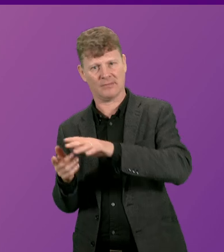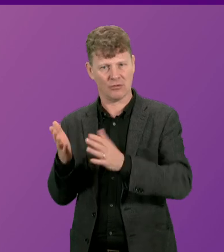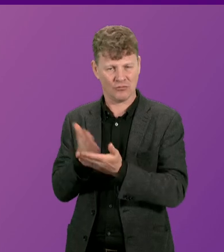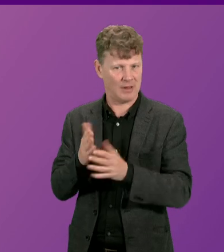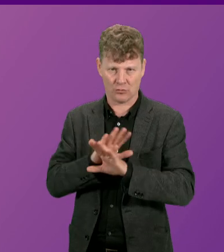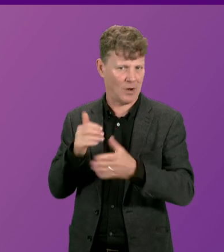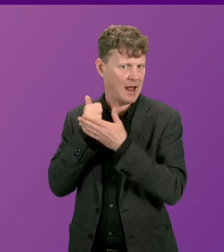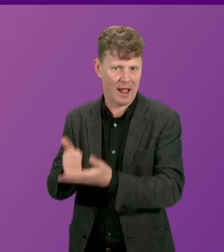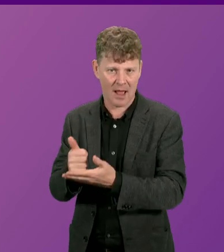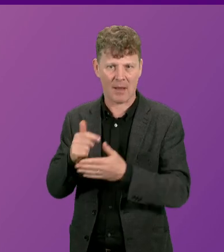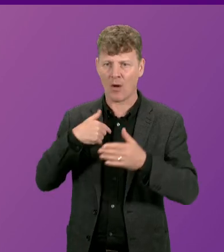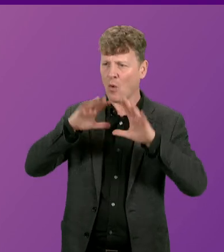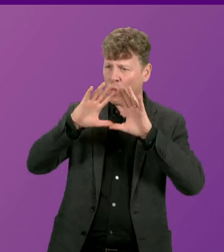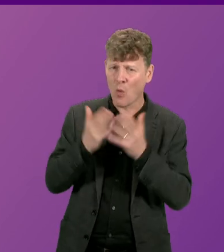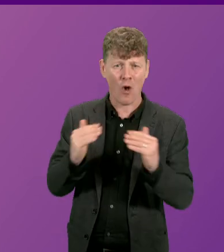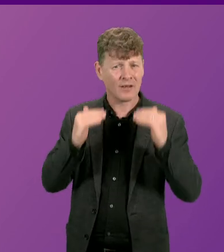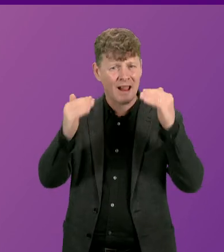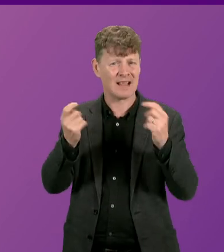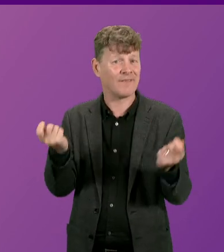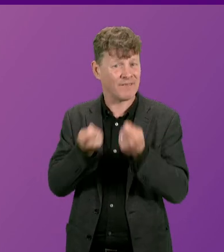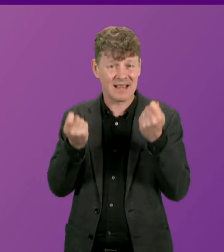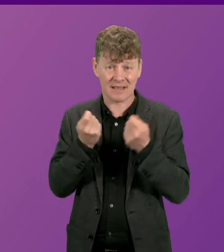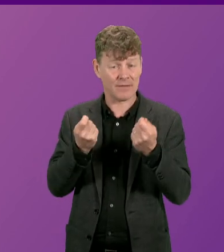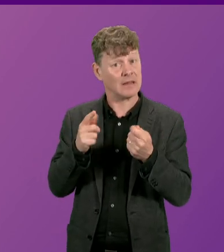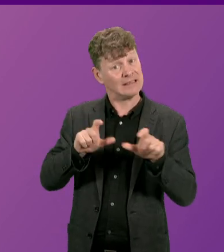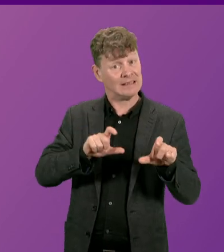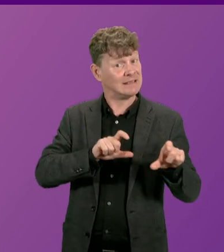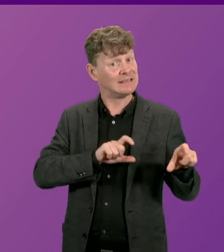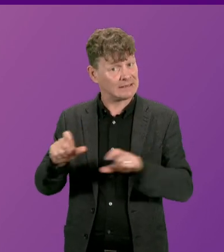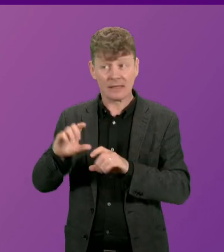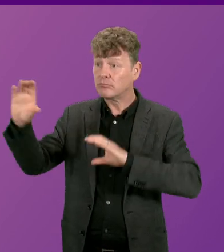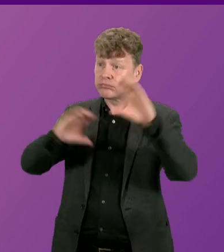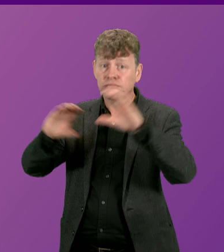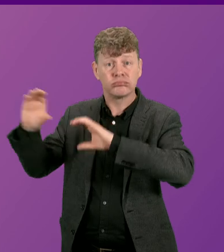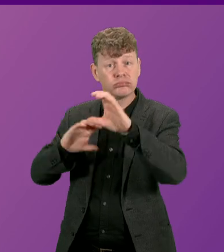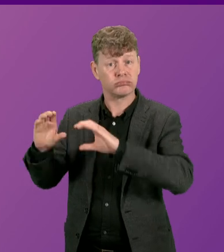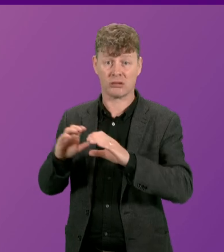world-class festivals, a number of which continue to receive significant amounts of public funding.